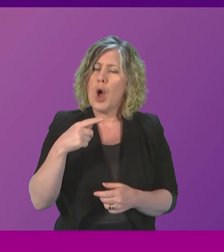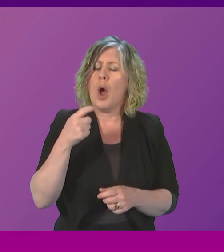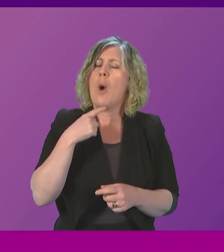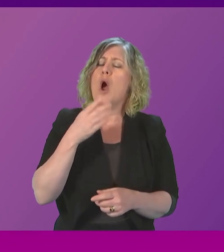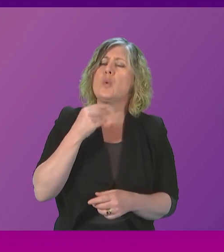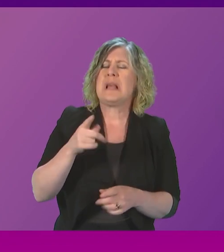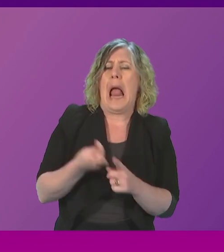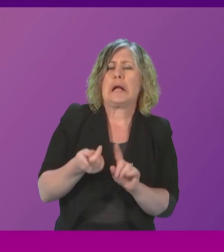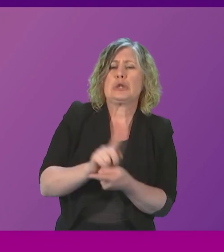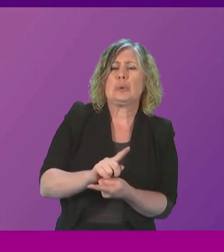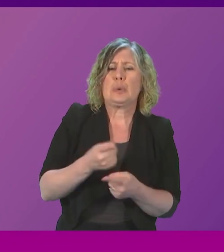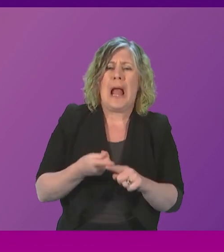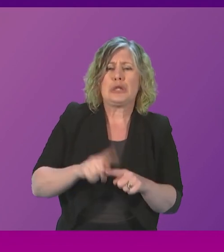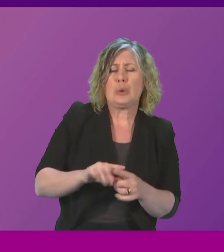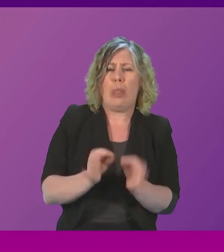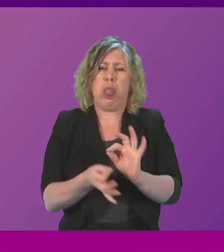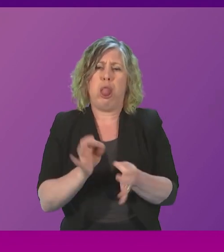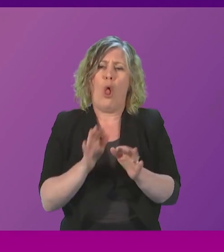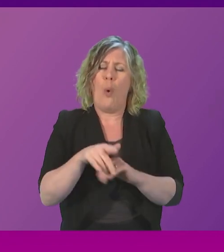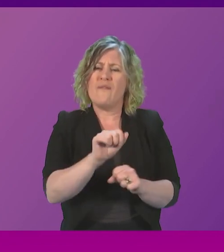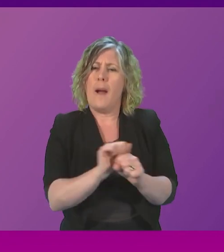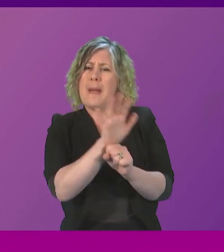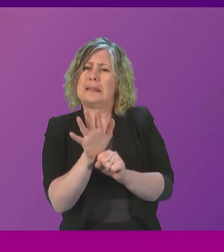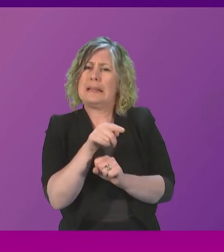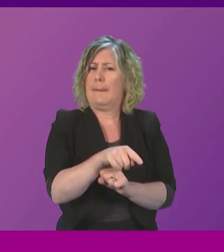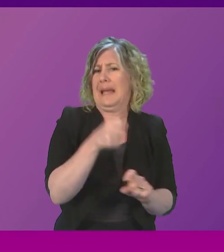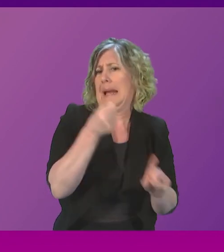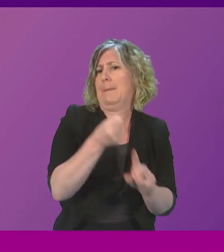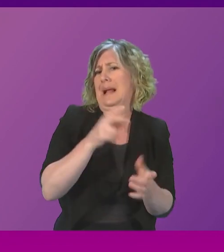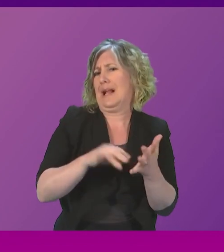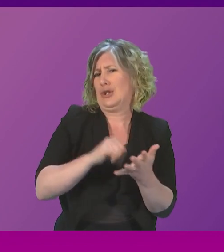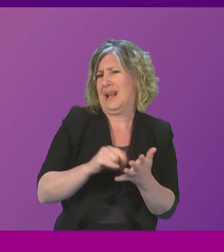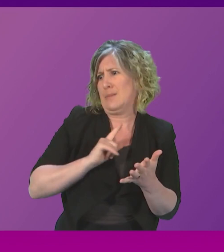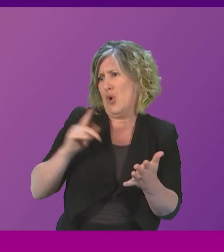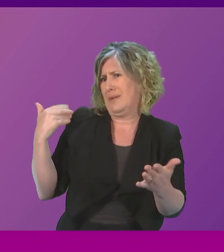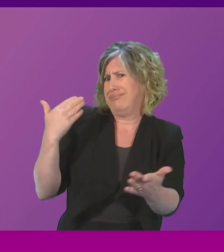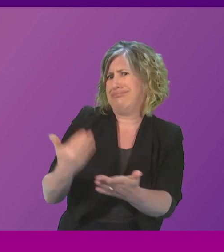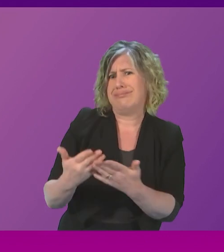National Party Government has never met its CAMHS standards.